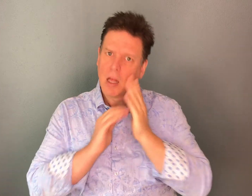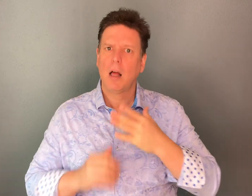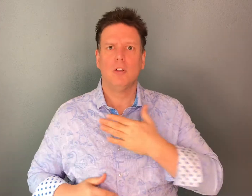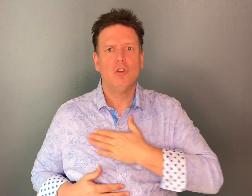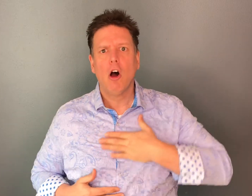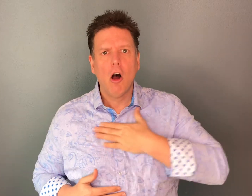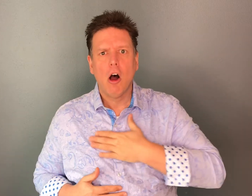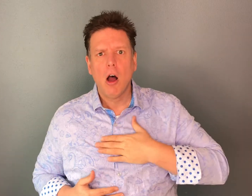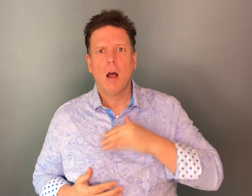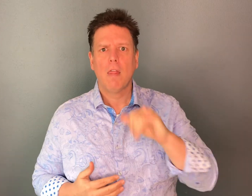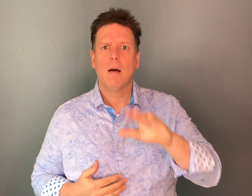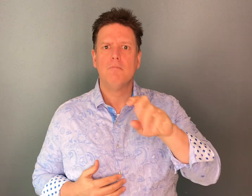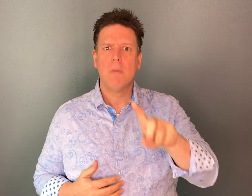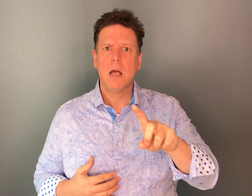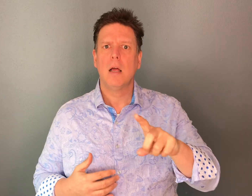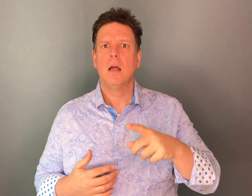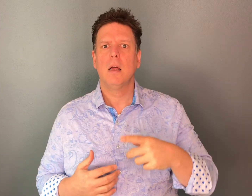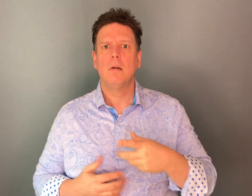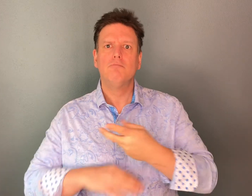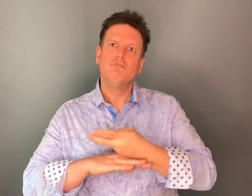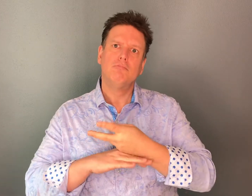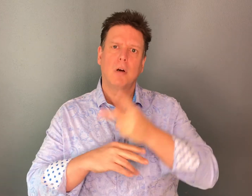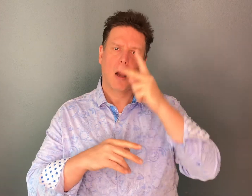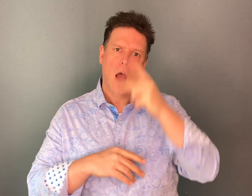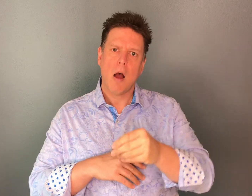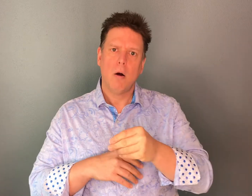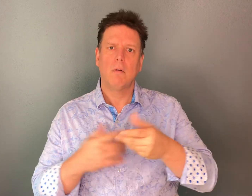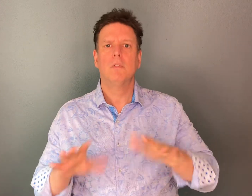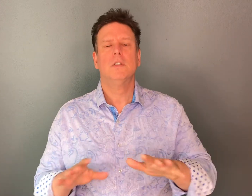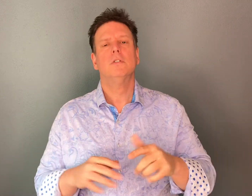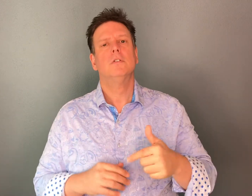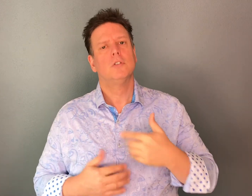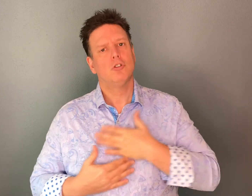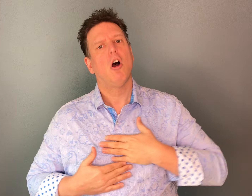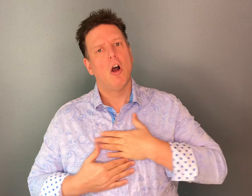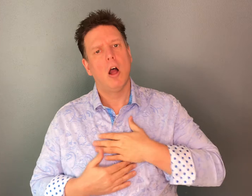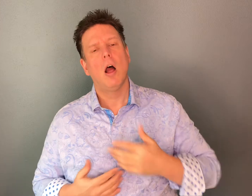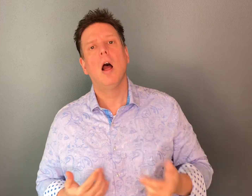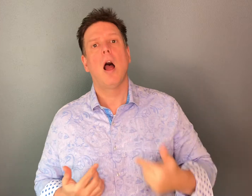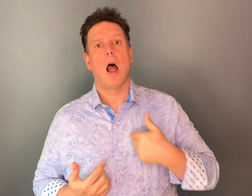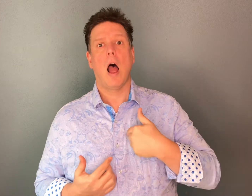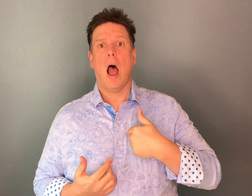I'm happy that I have a great bed and I sleep well on it